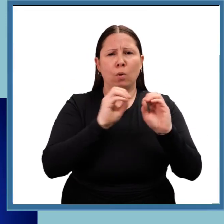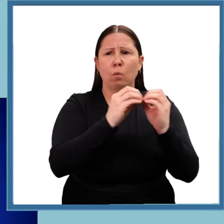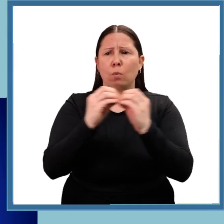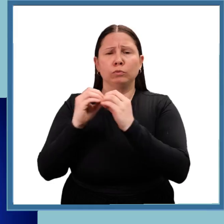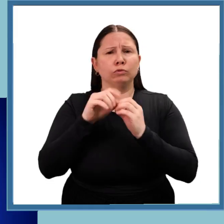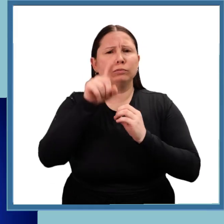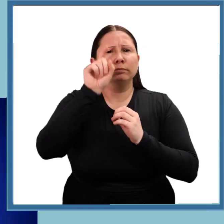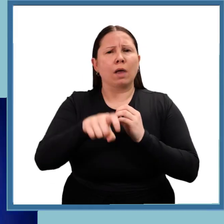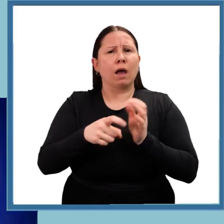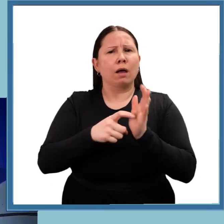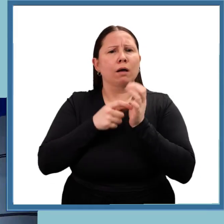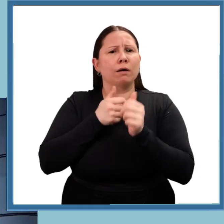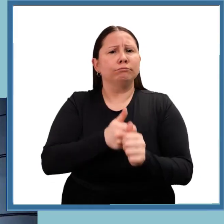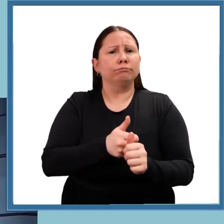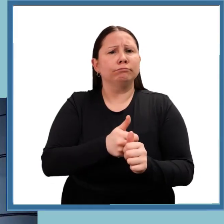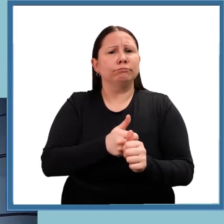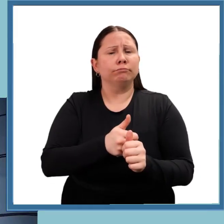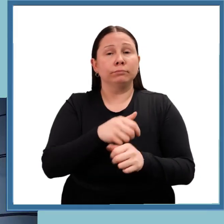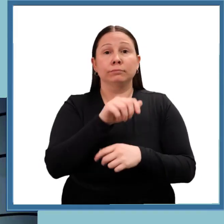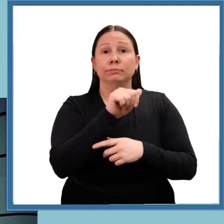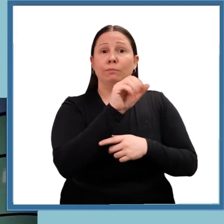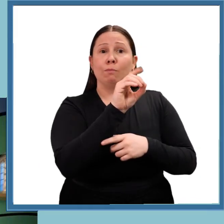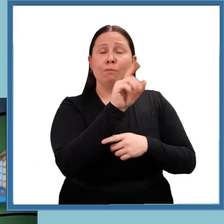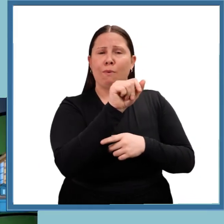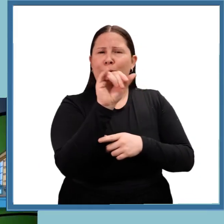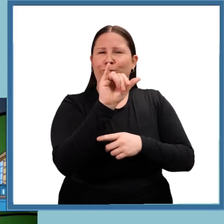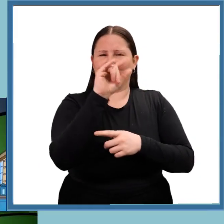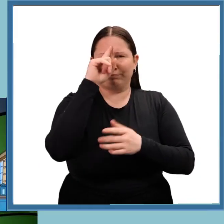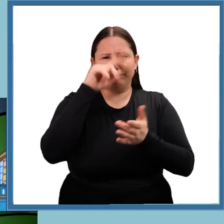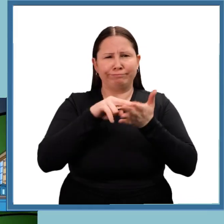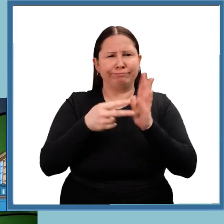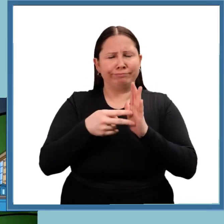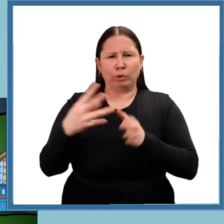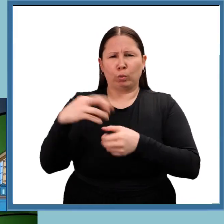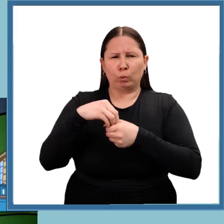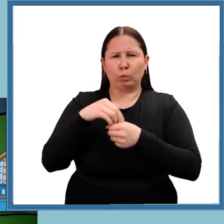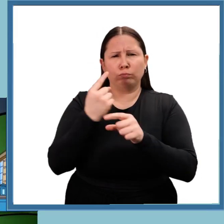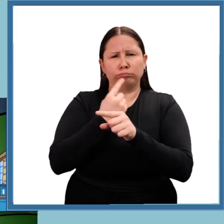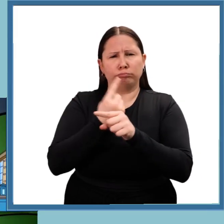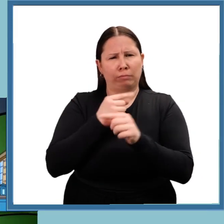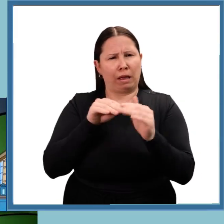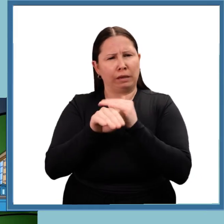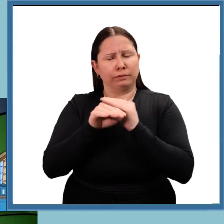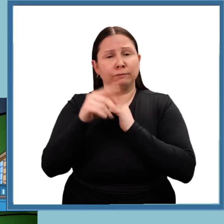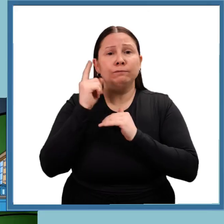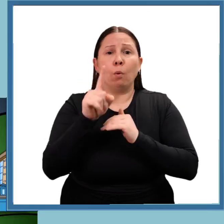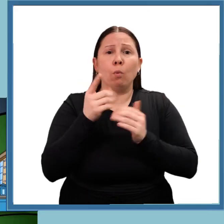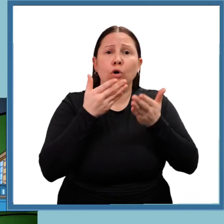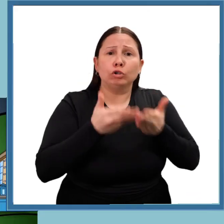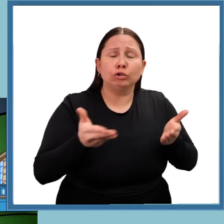accessibility standards that organizations must follow. The AODA states its purpose is to achieve